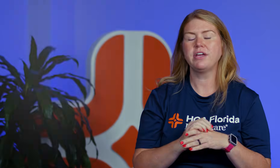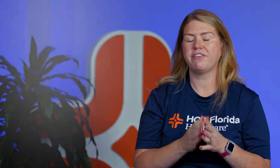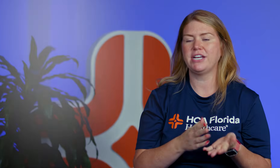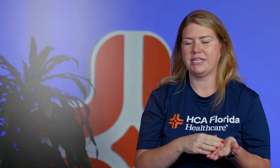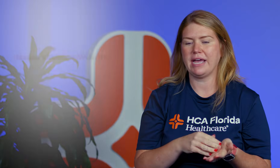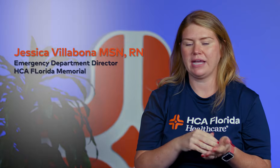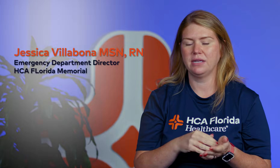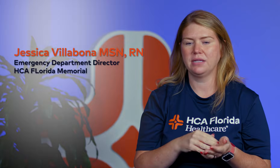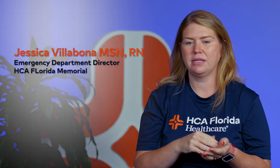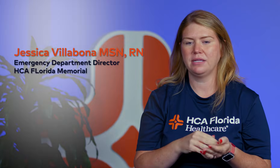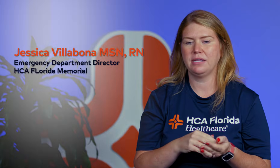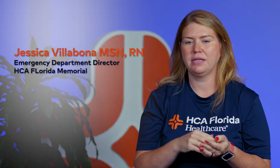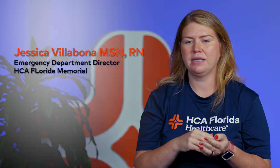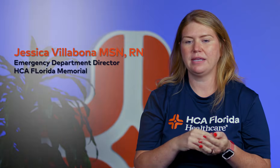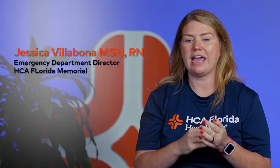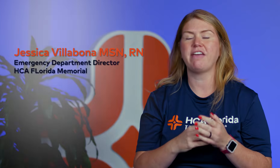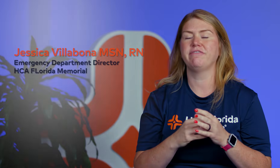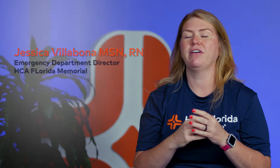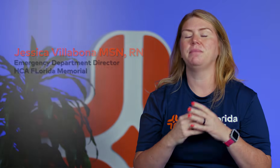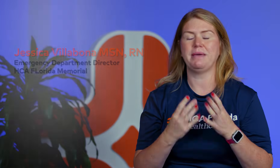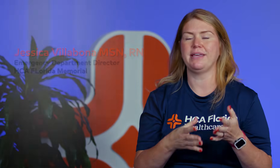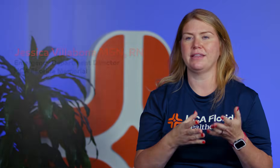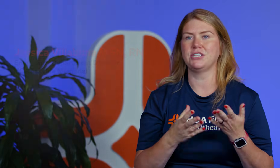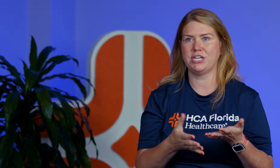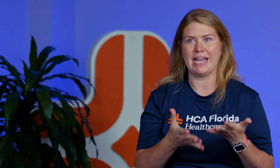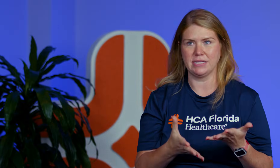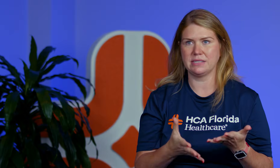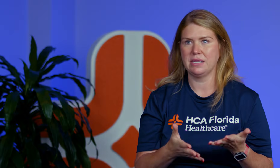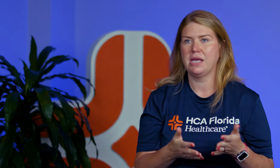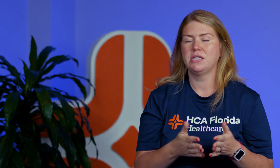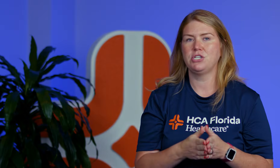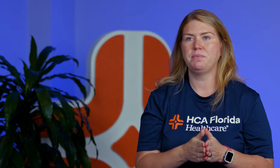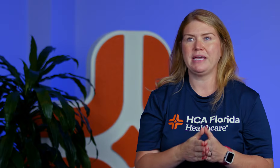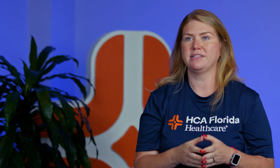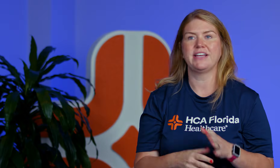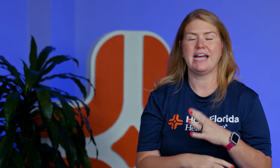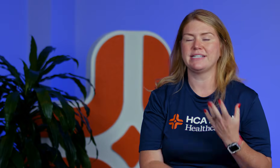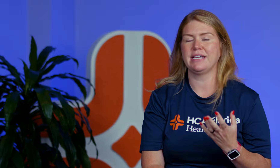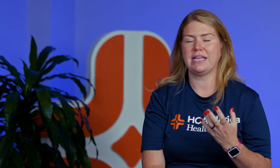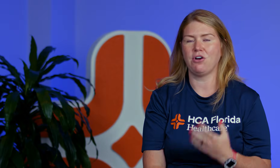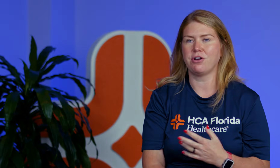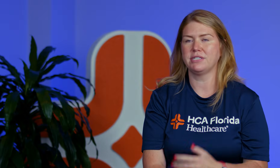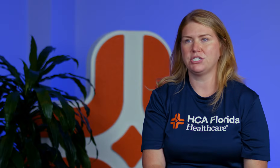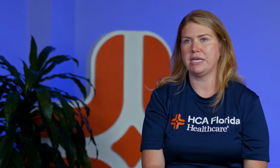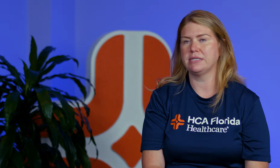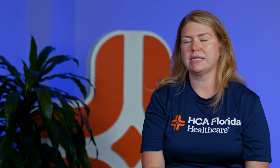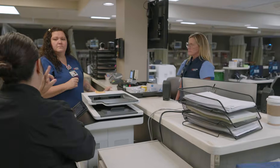Working for HCA gave me this chance to be this fantastic ER nurse that she is,